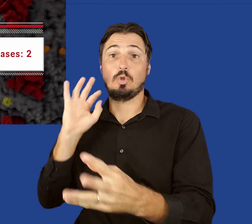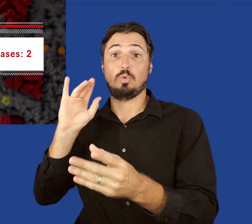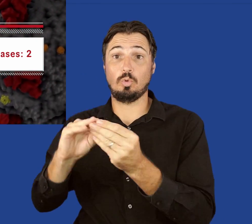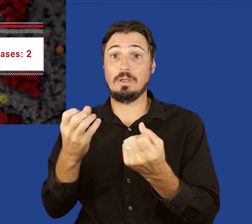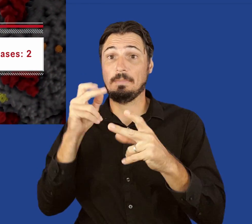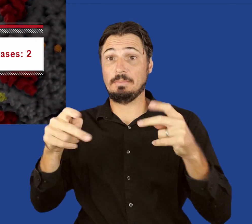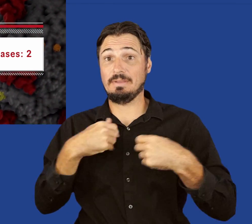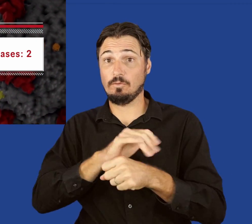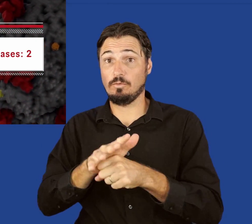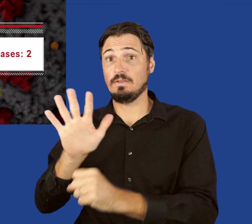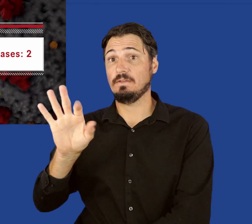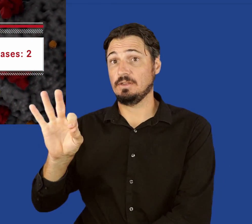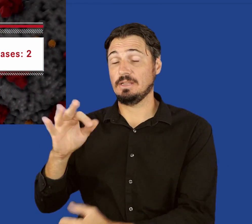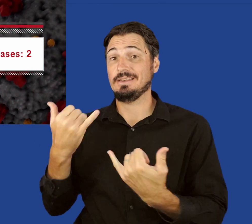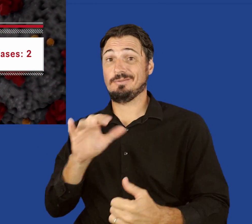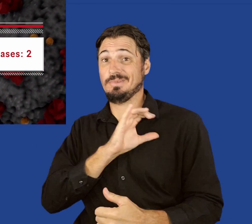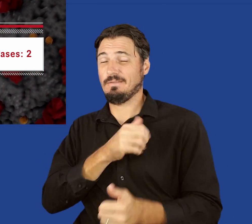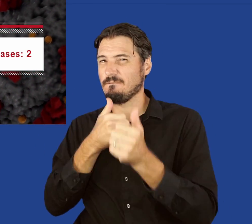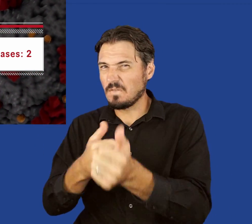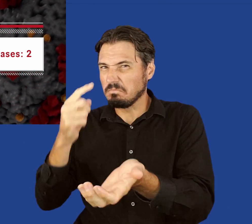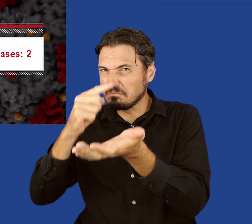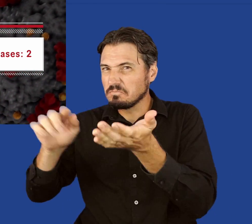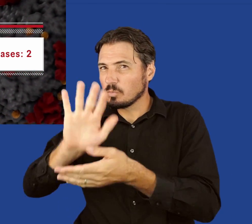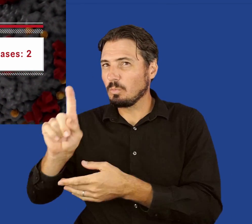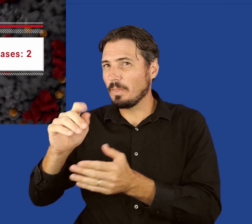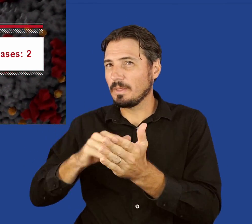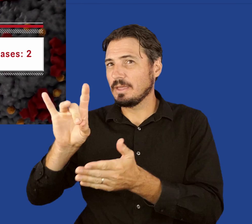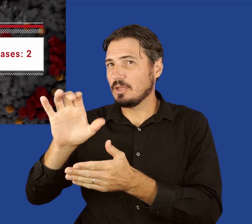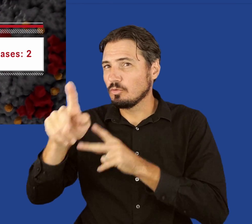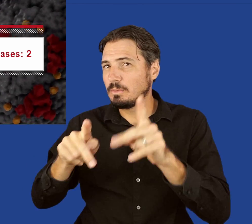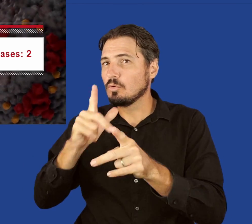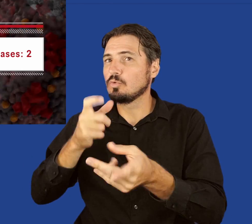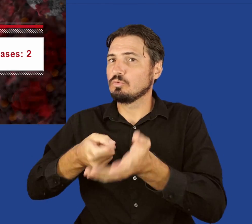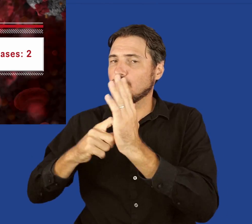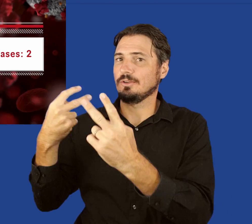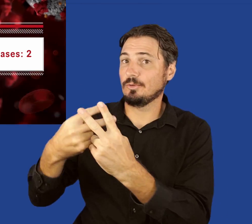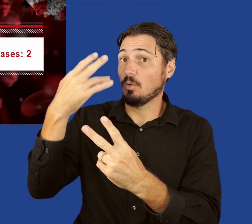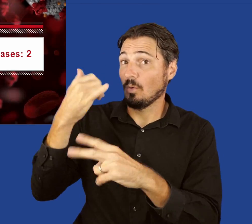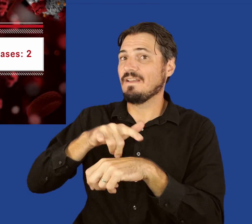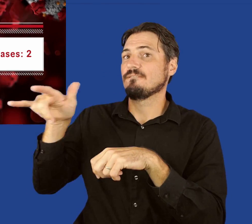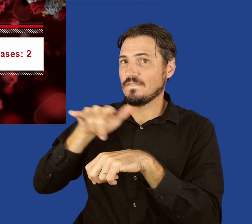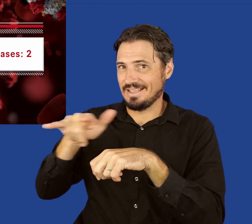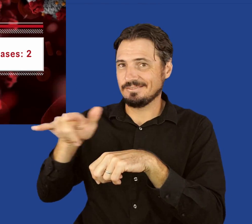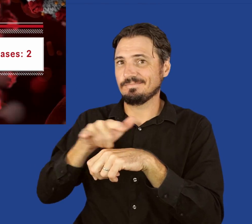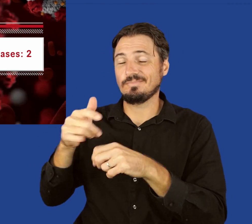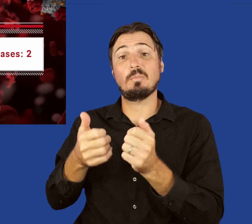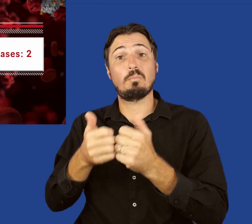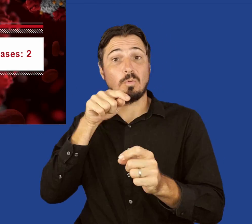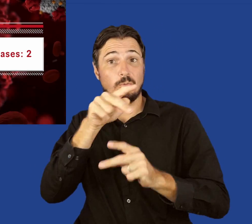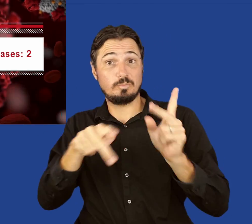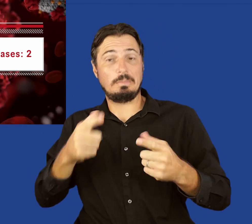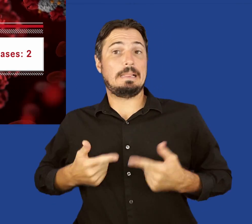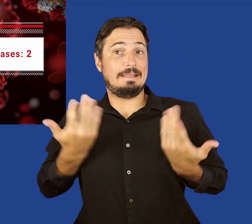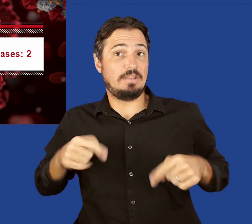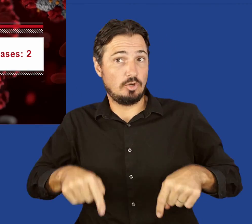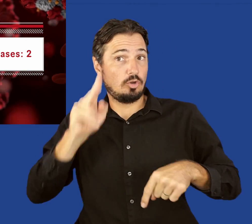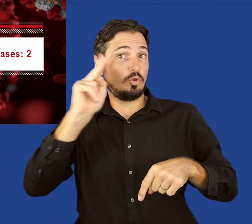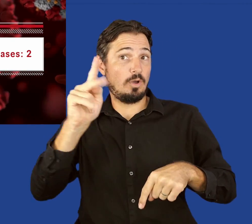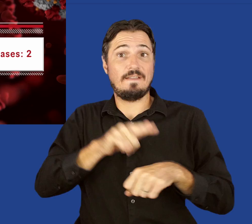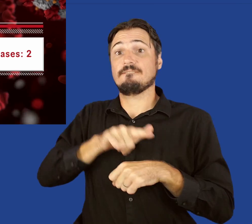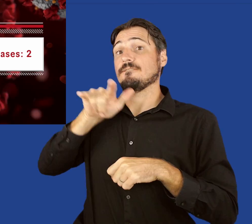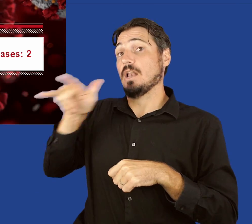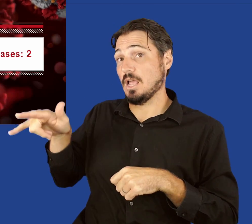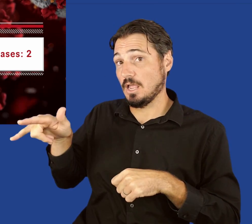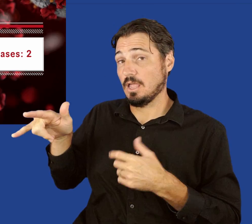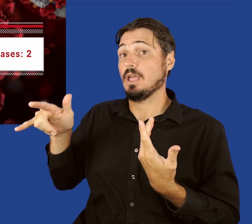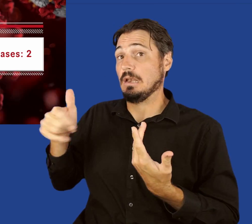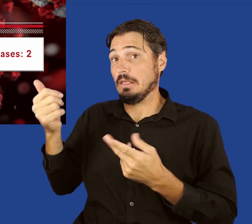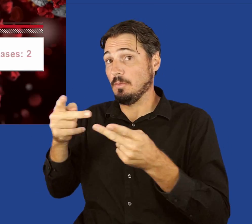Our police department continues to monitor nearly 1,800 people who are in travel-related quarantine. A majority of those are Kaua`i residents who have traveled off-island and returned